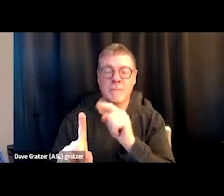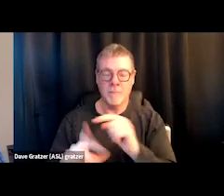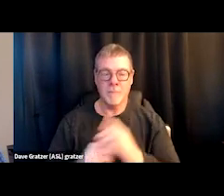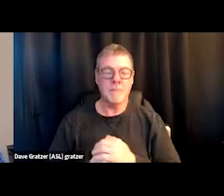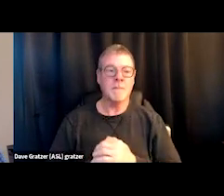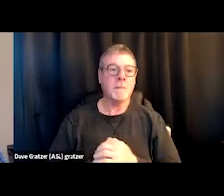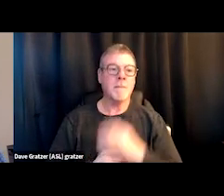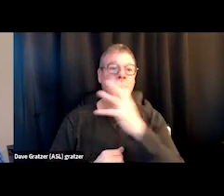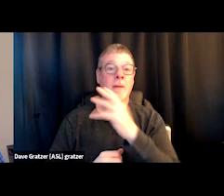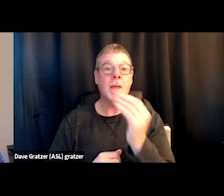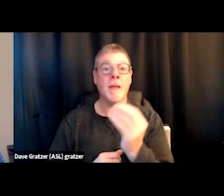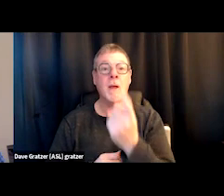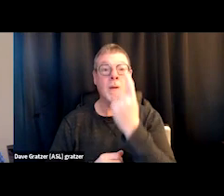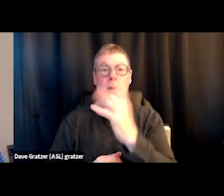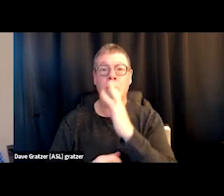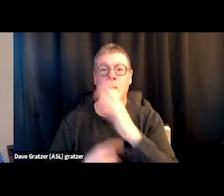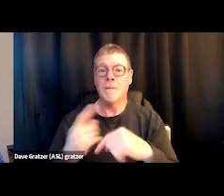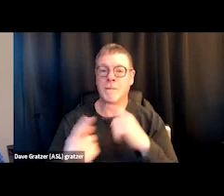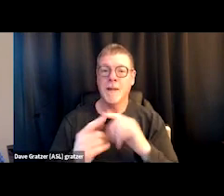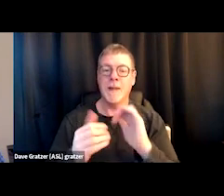and one of it was about how to create partnerships